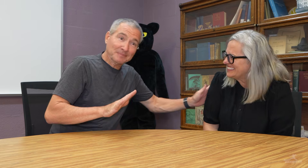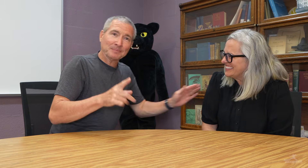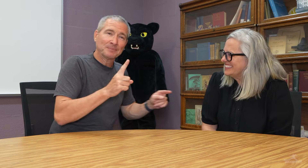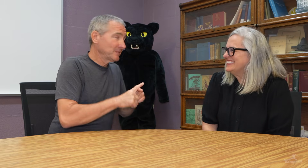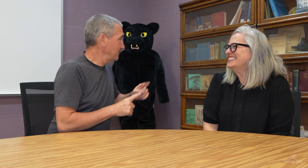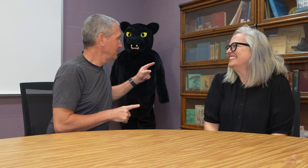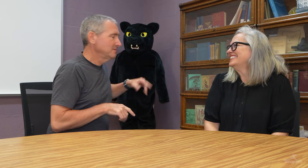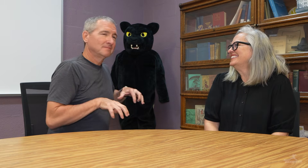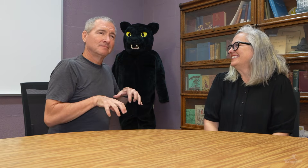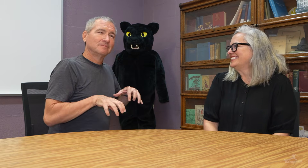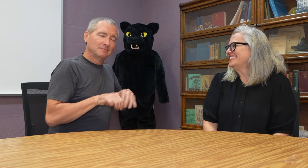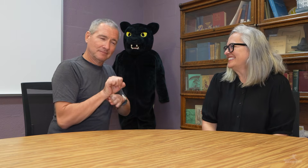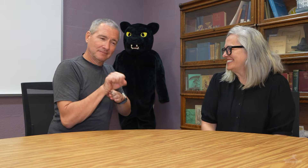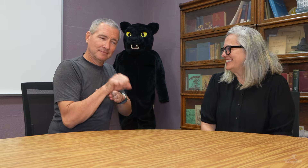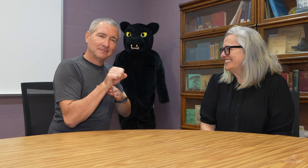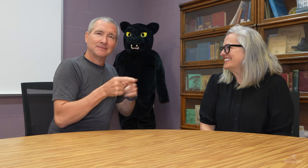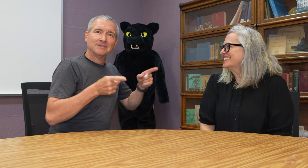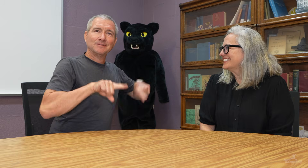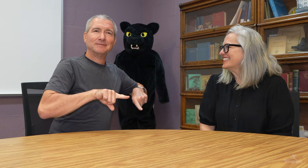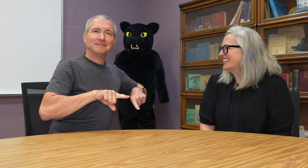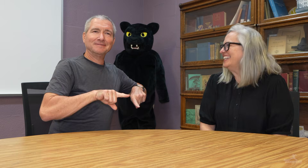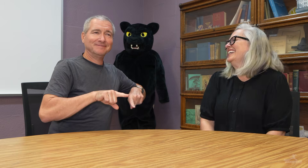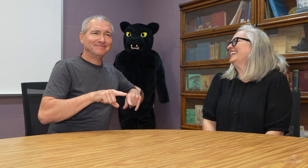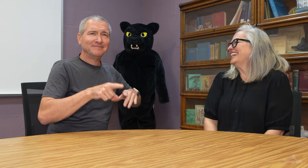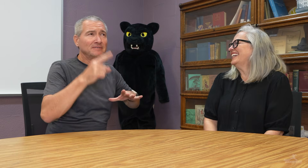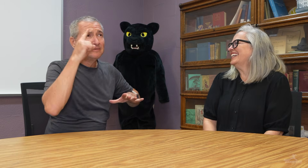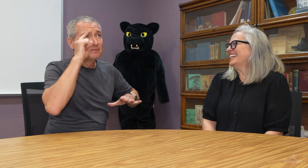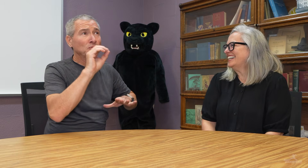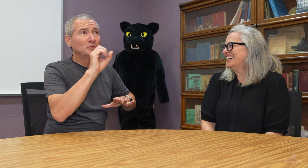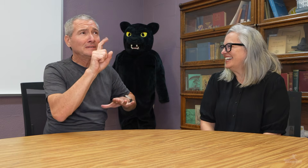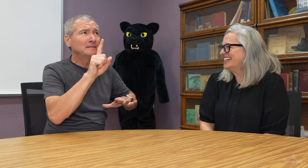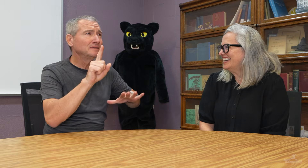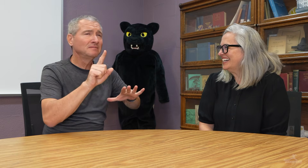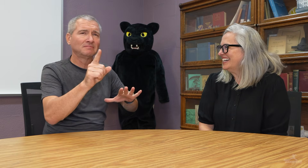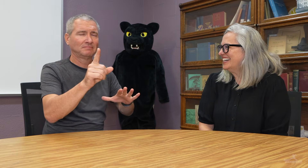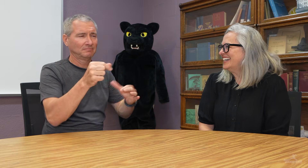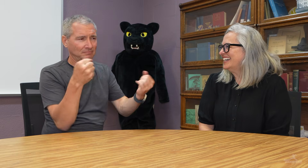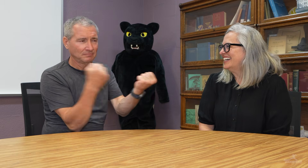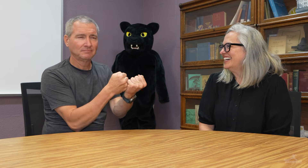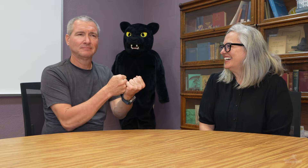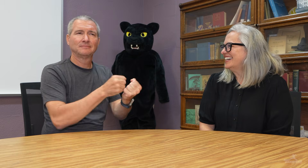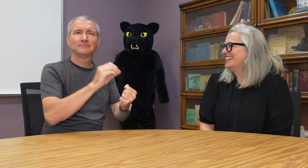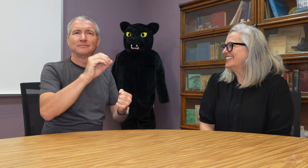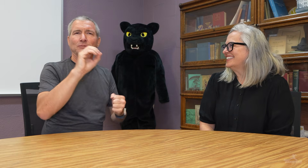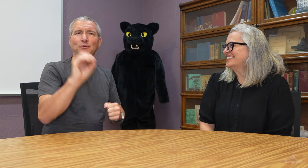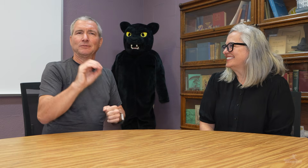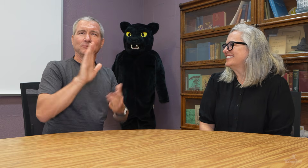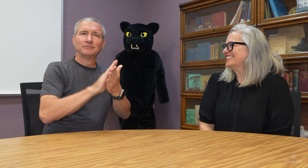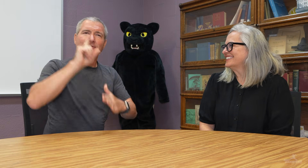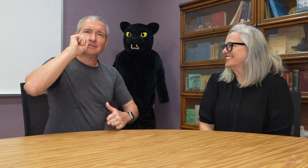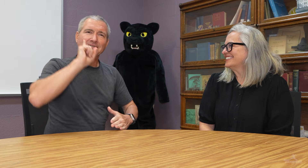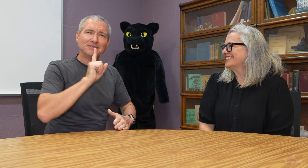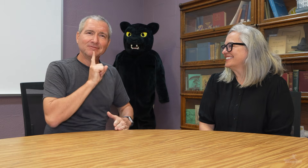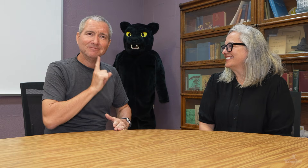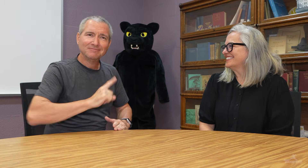And even Colley, our Panther mascot, agrees. Thinking about OSD? Come support the Oregon School for the Deaf!